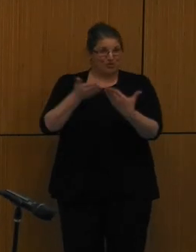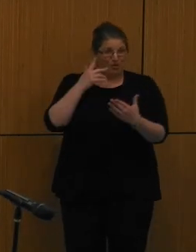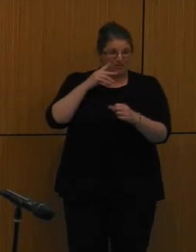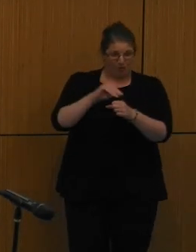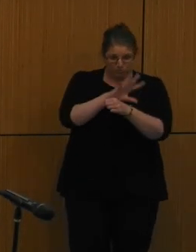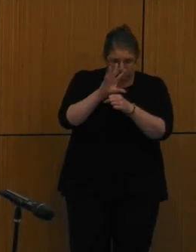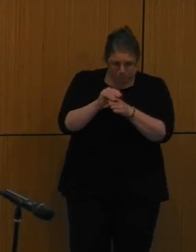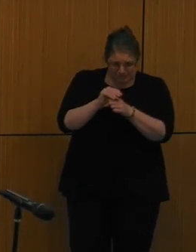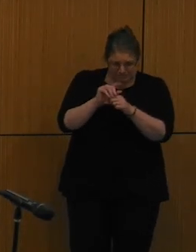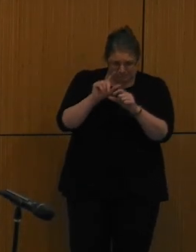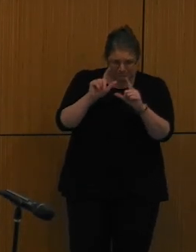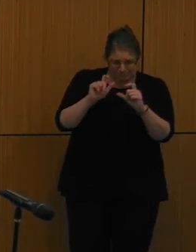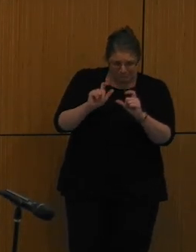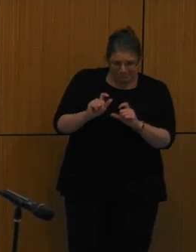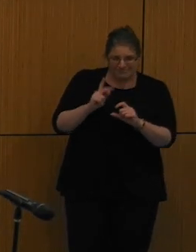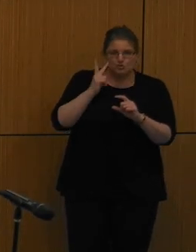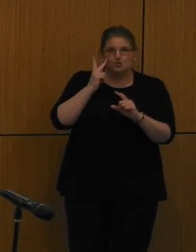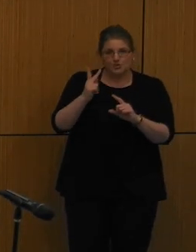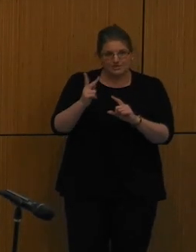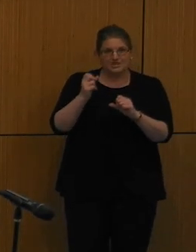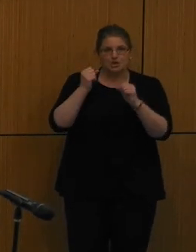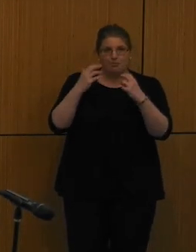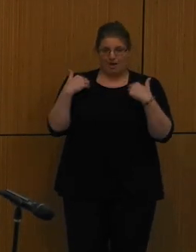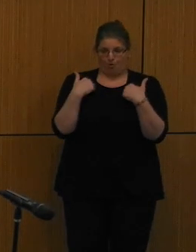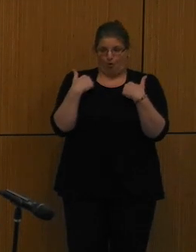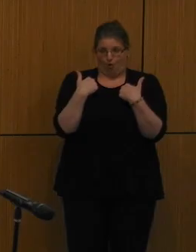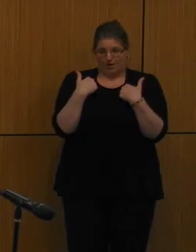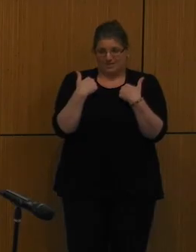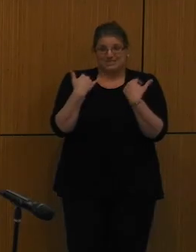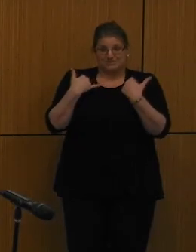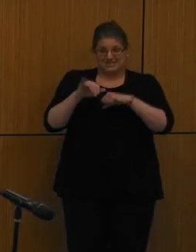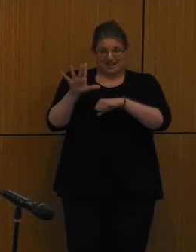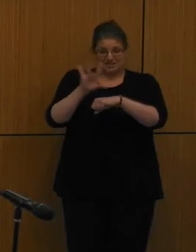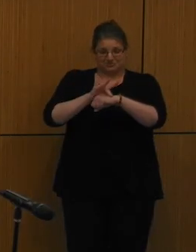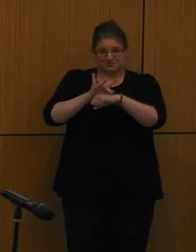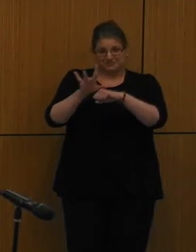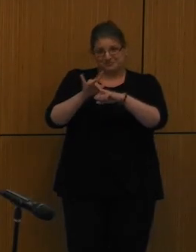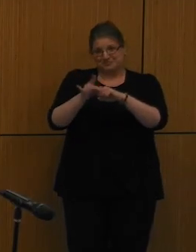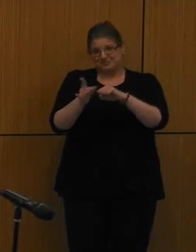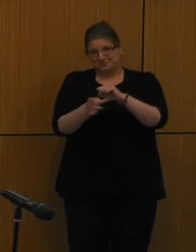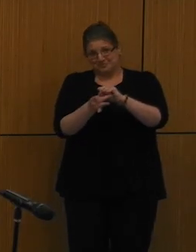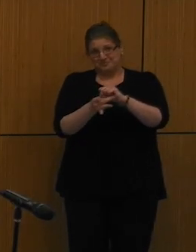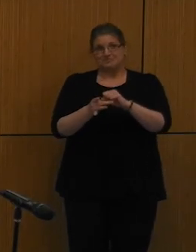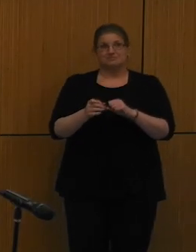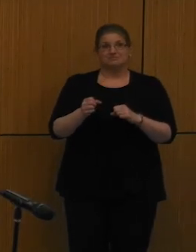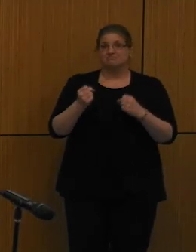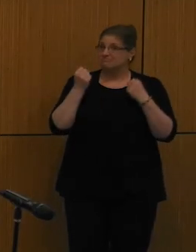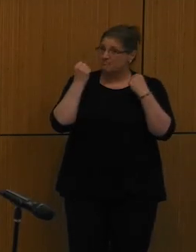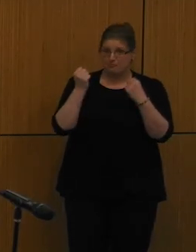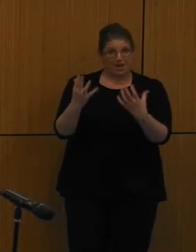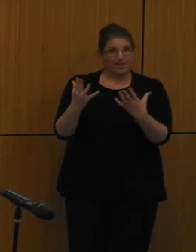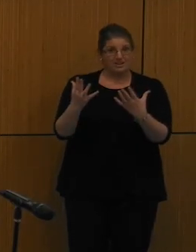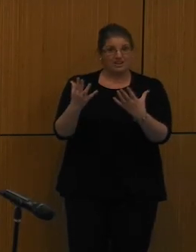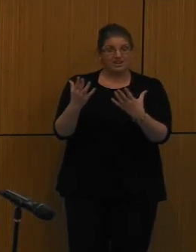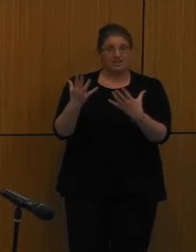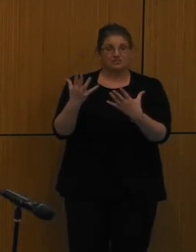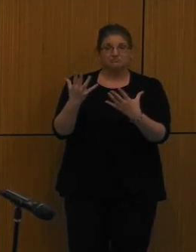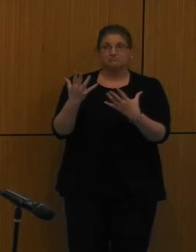you can still see a number of organisms attached to the surface of the plant. A lot of those organisms are part of what we call the plant microbiome.